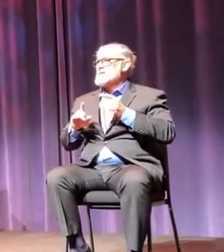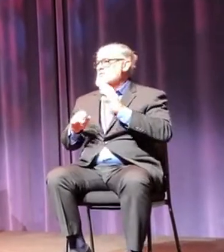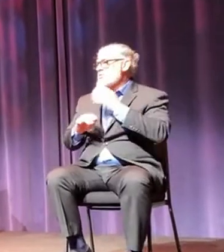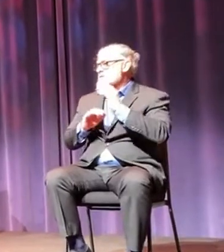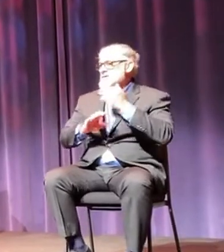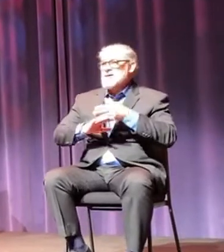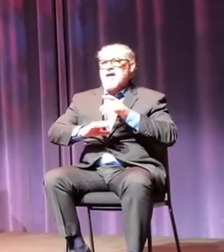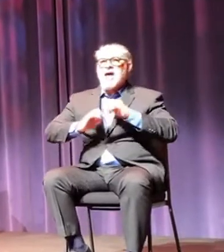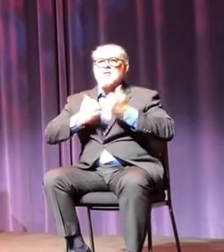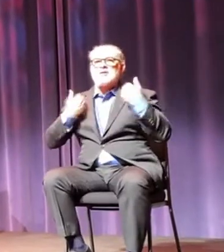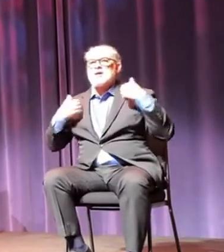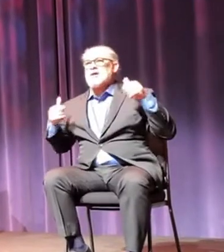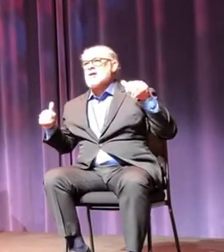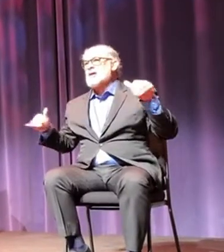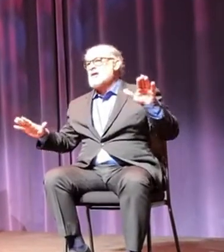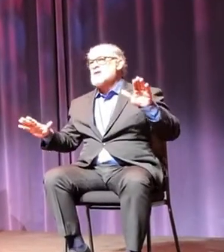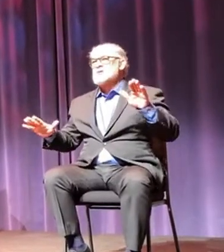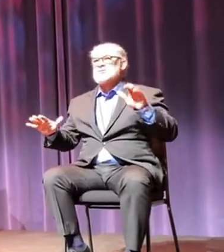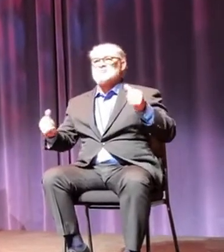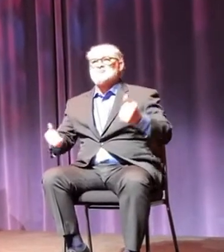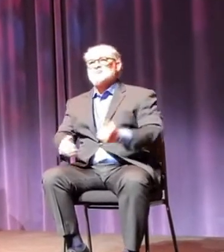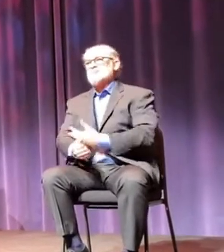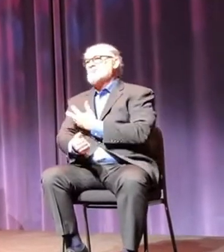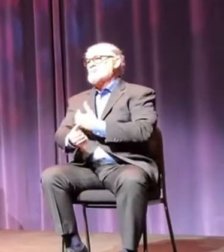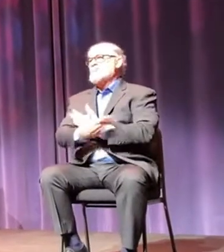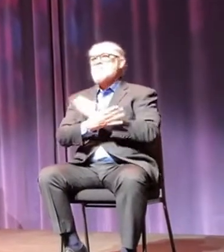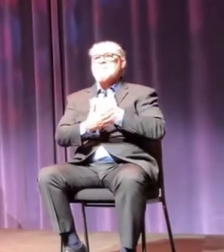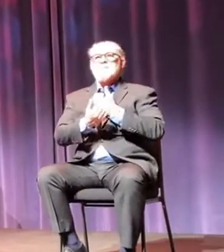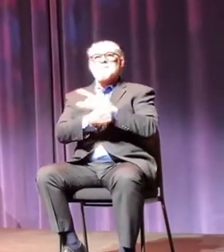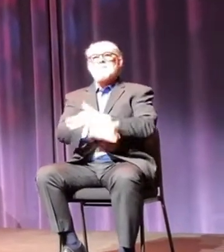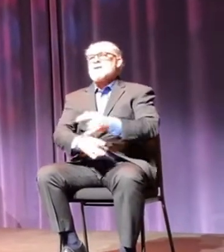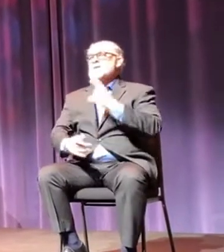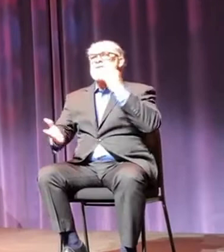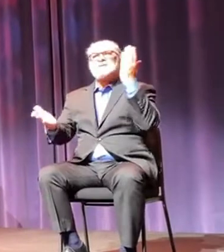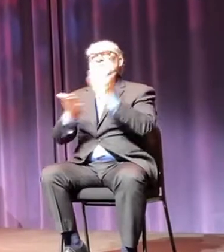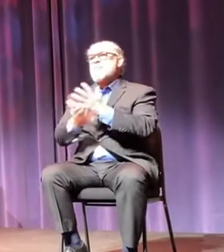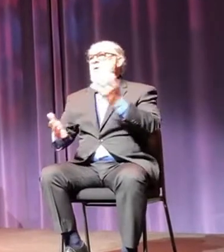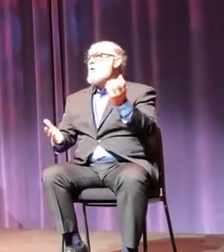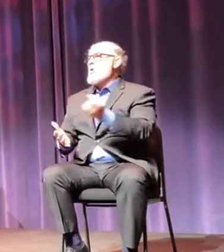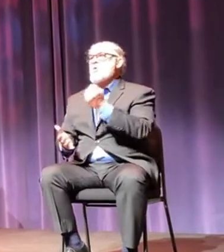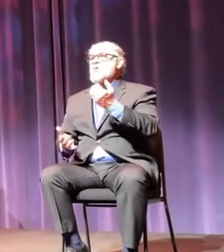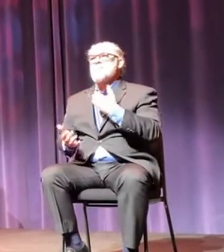How the angels stood up for my blood and begged stop. Holding their fingers to my throat,